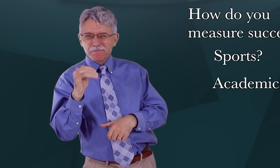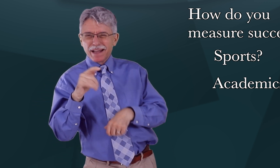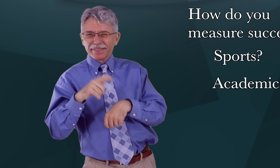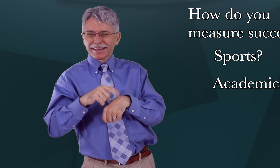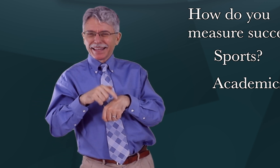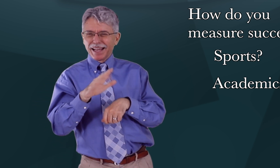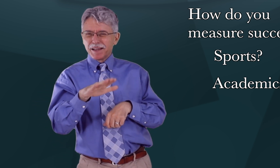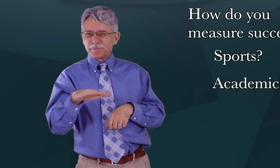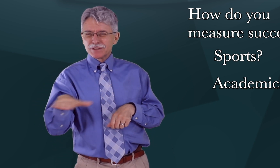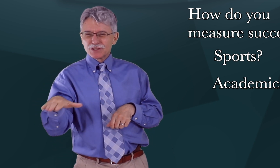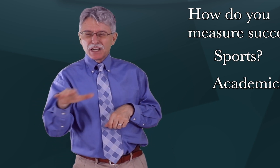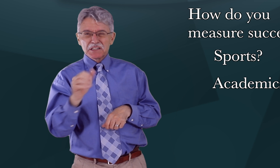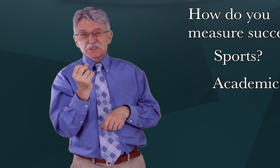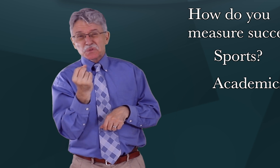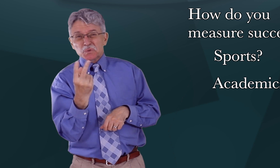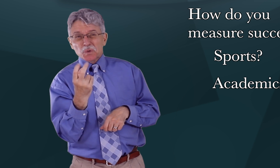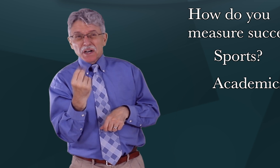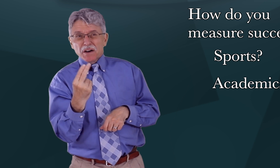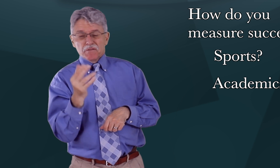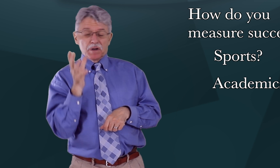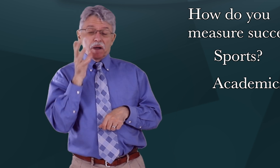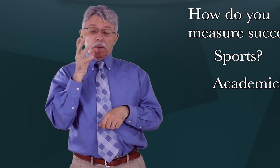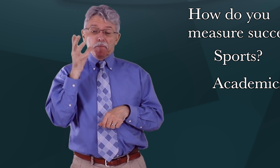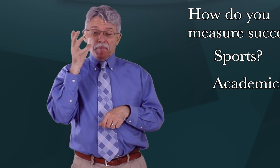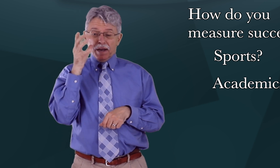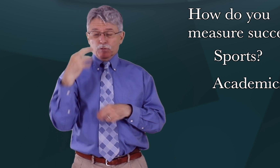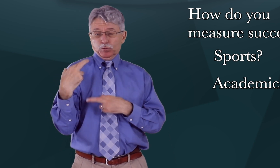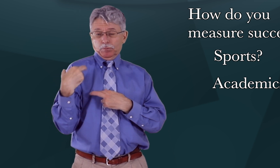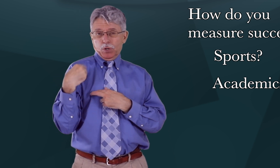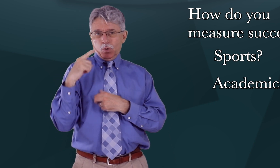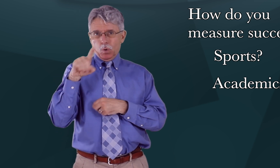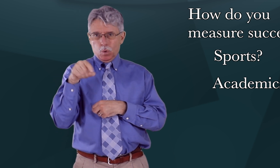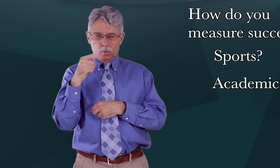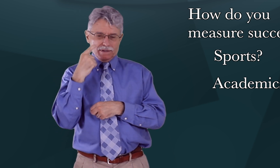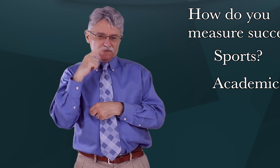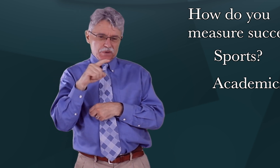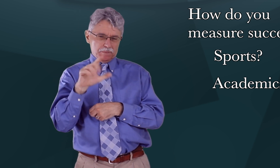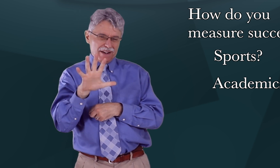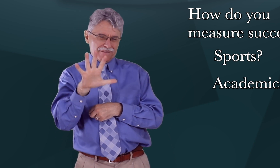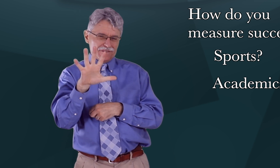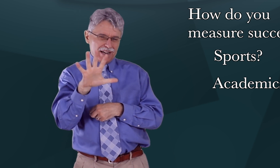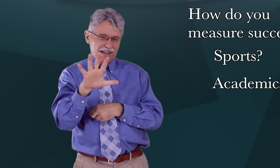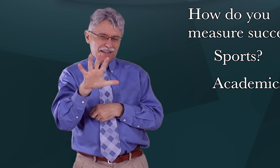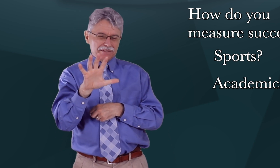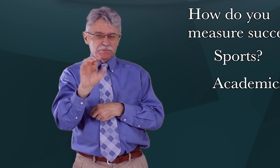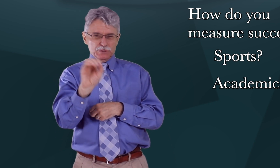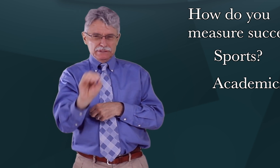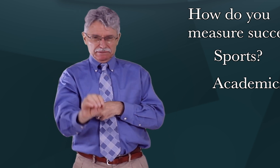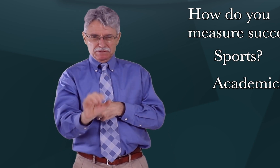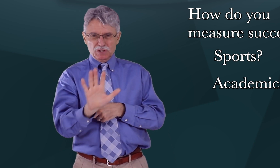By the time a child is twelve, the parents are only responsible for about five percent